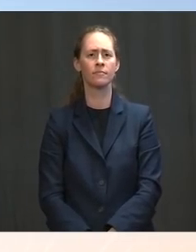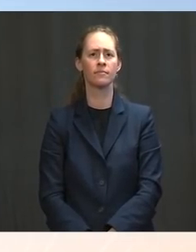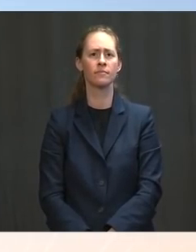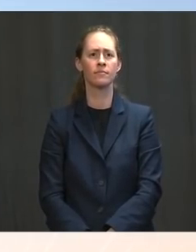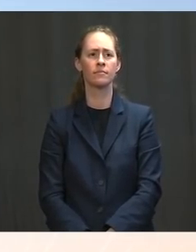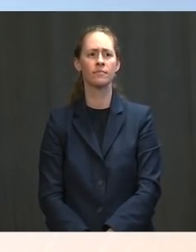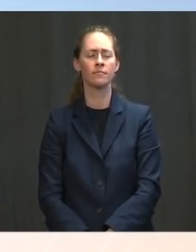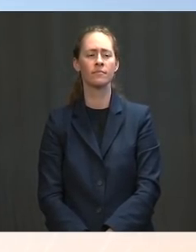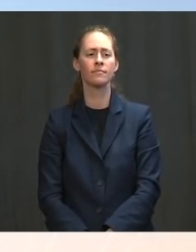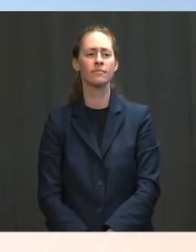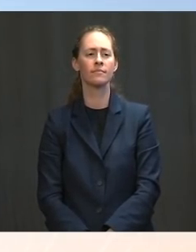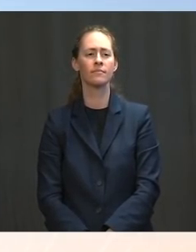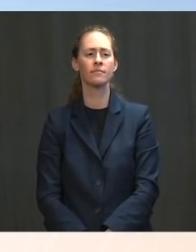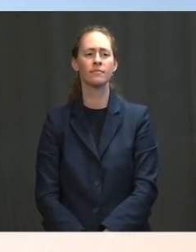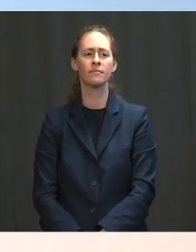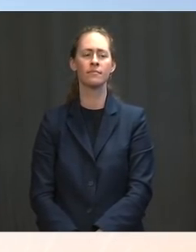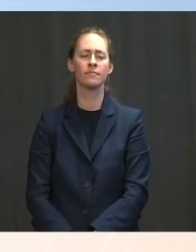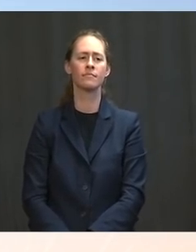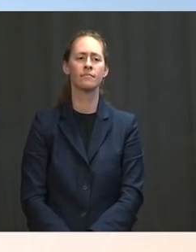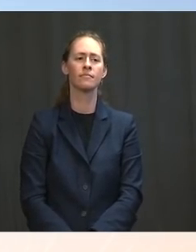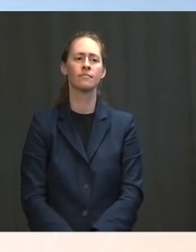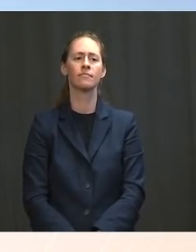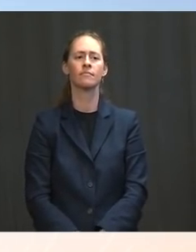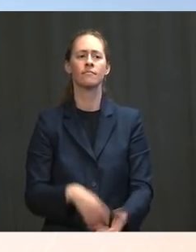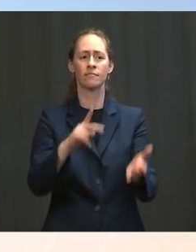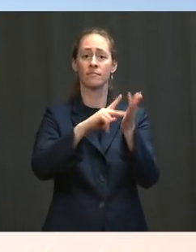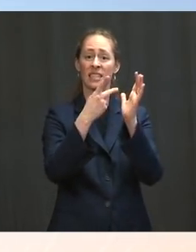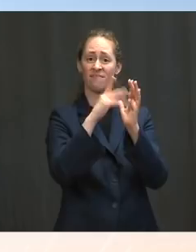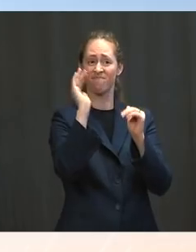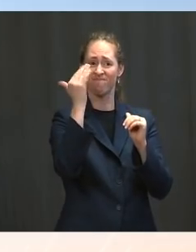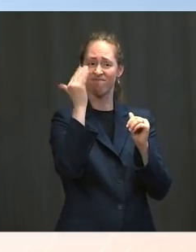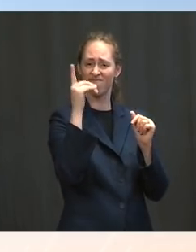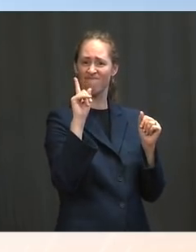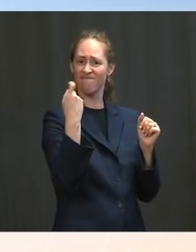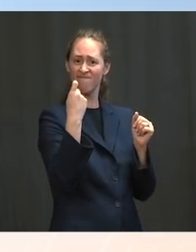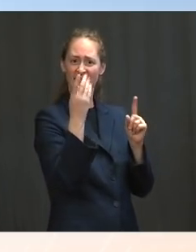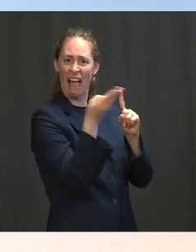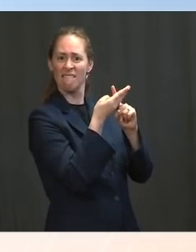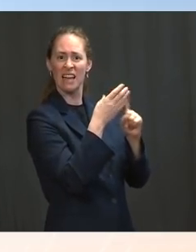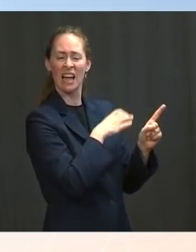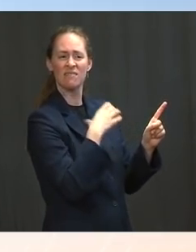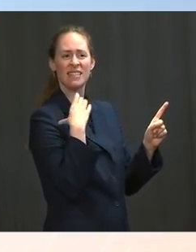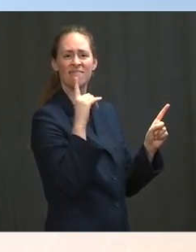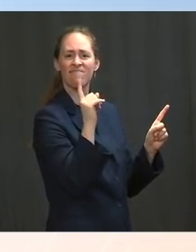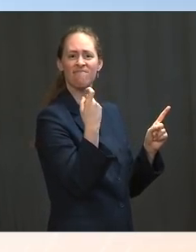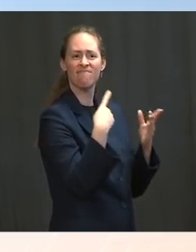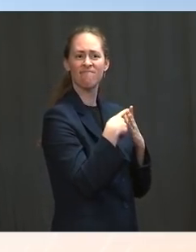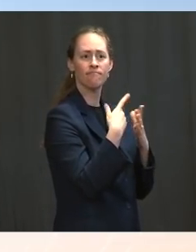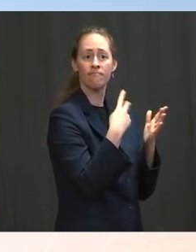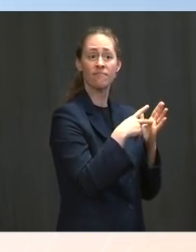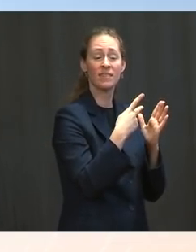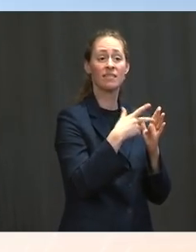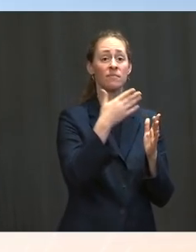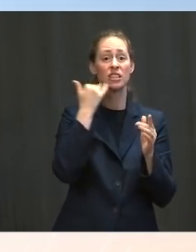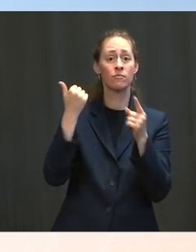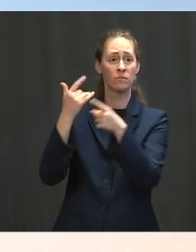they're all for you? And then, on another very serious note: In Chicago, it's had its most violent weekend of this year: